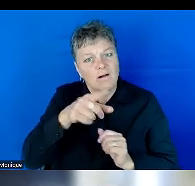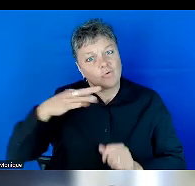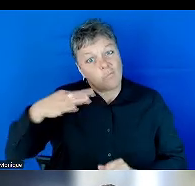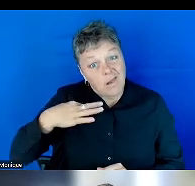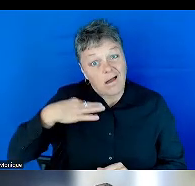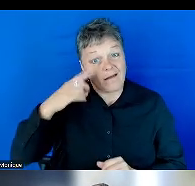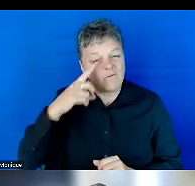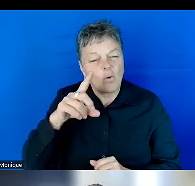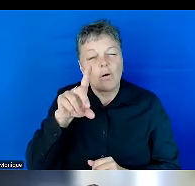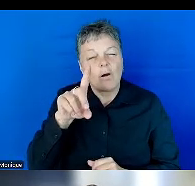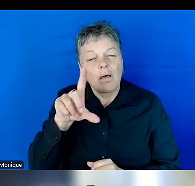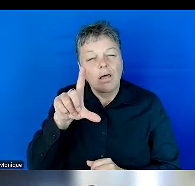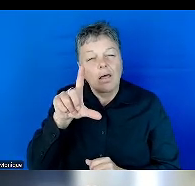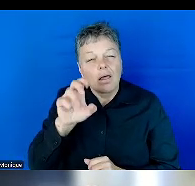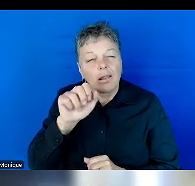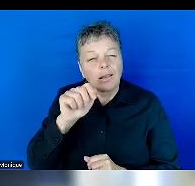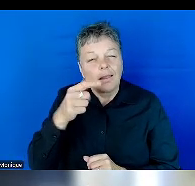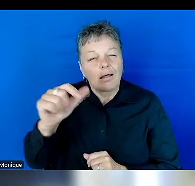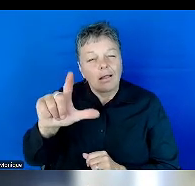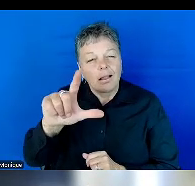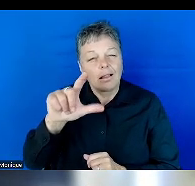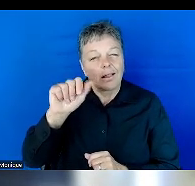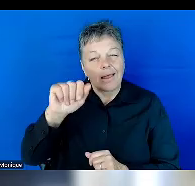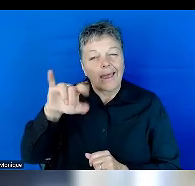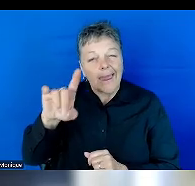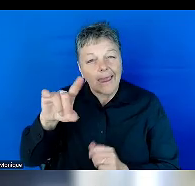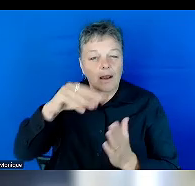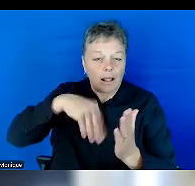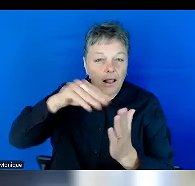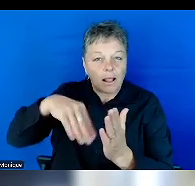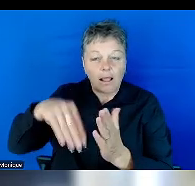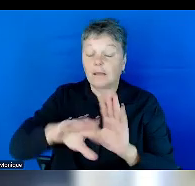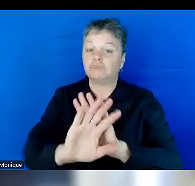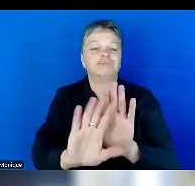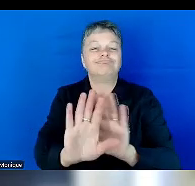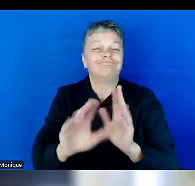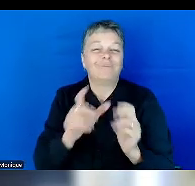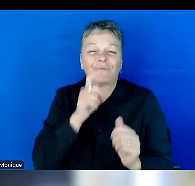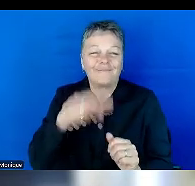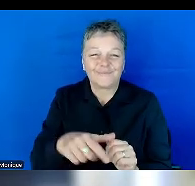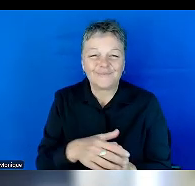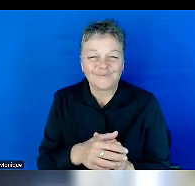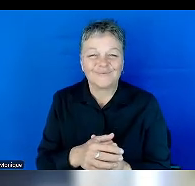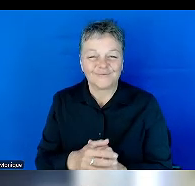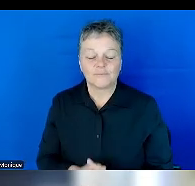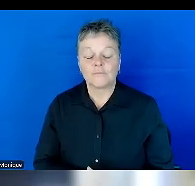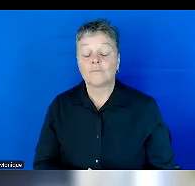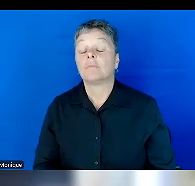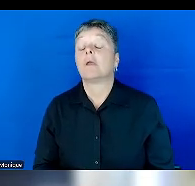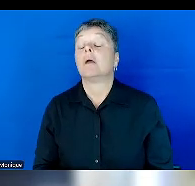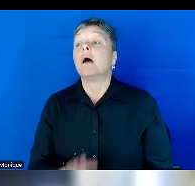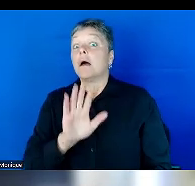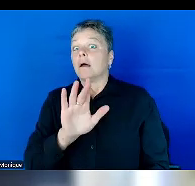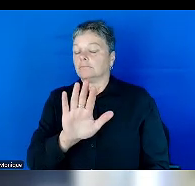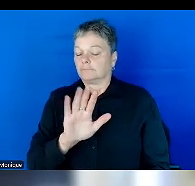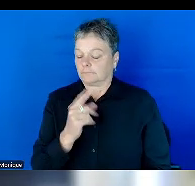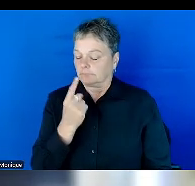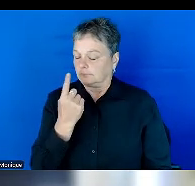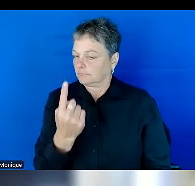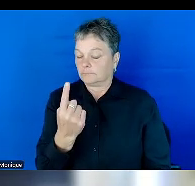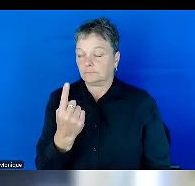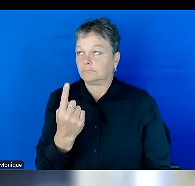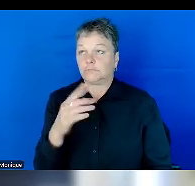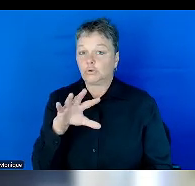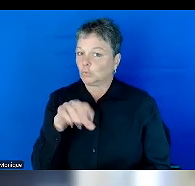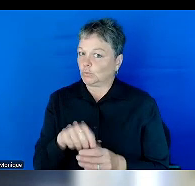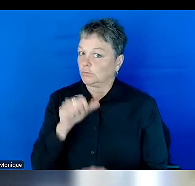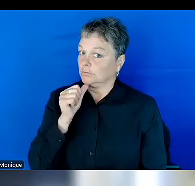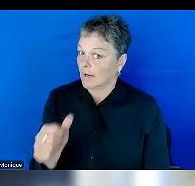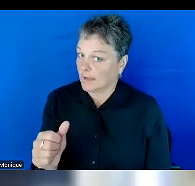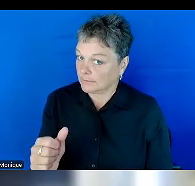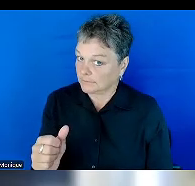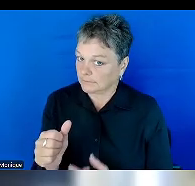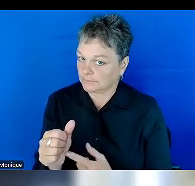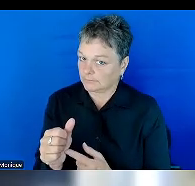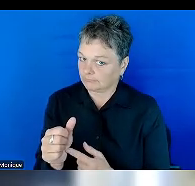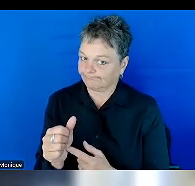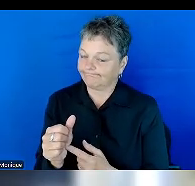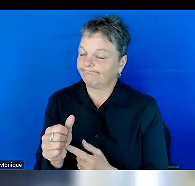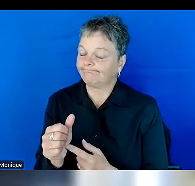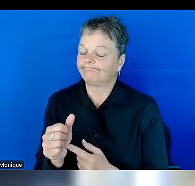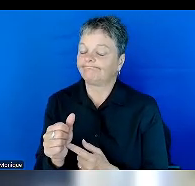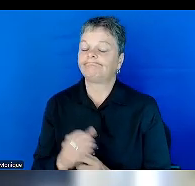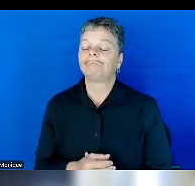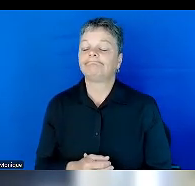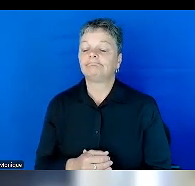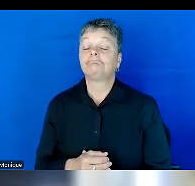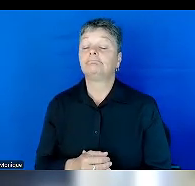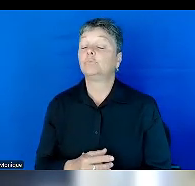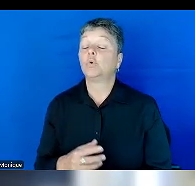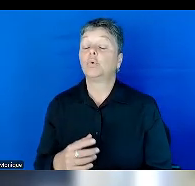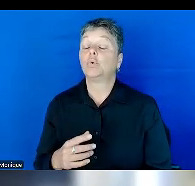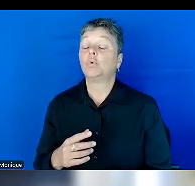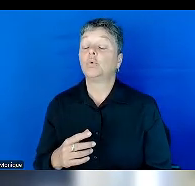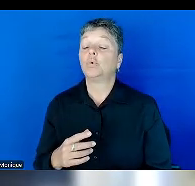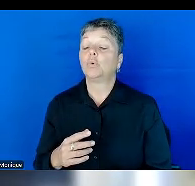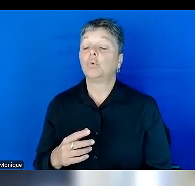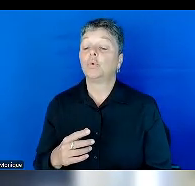Um now one thing that this service does not include is that uh we we don't review or draft